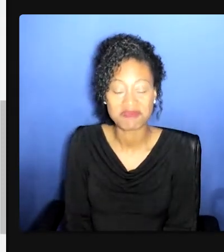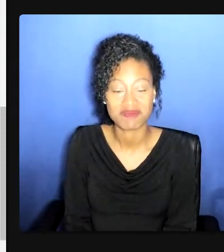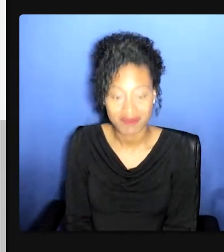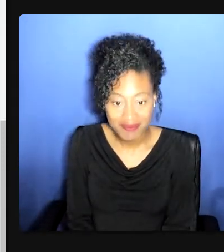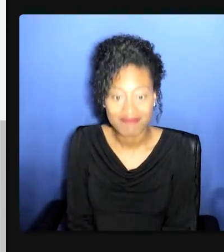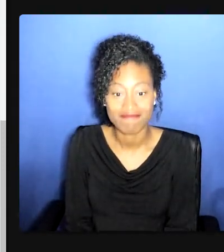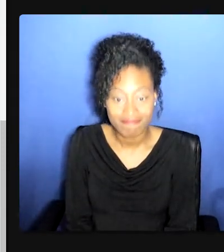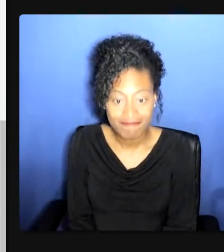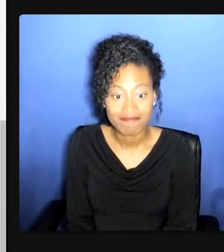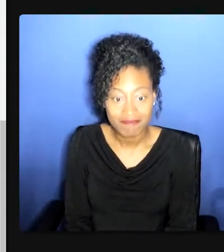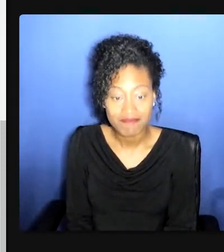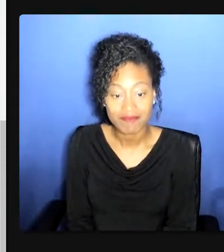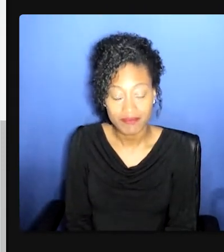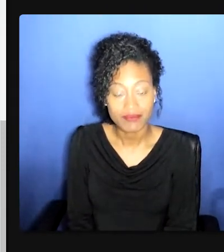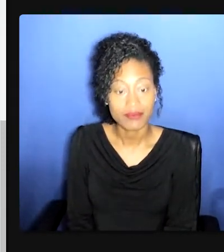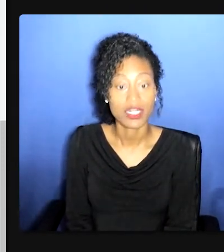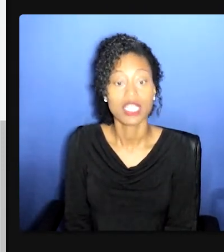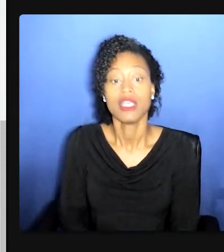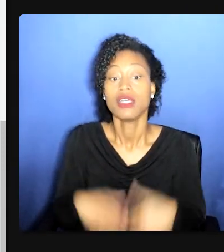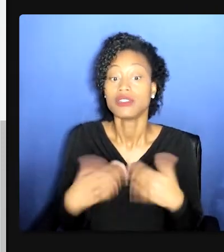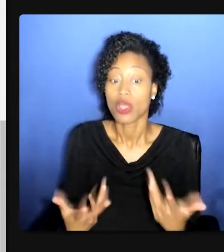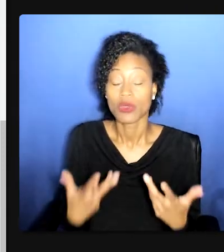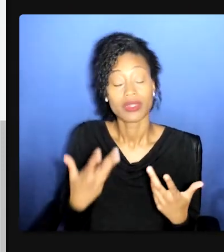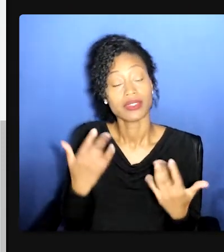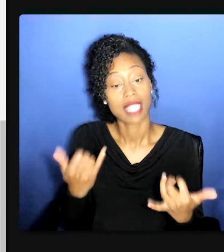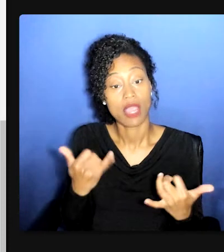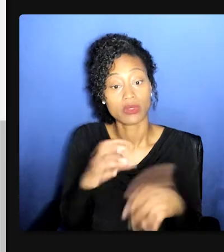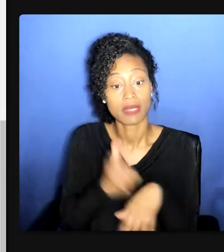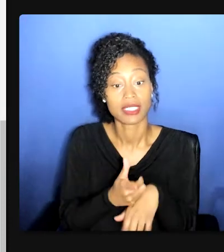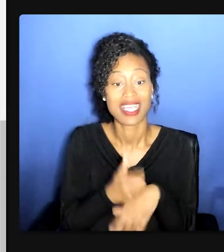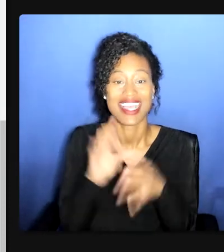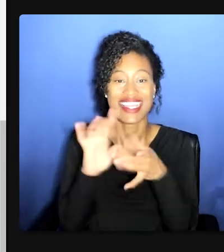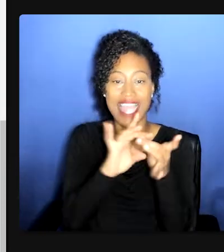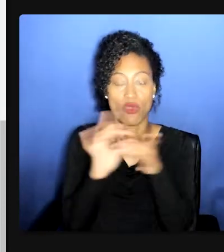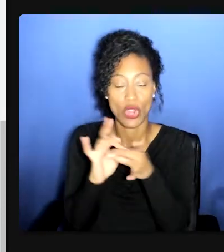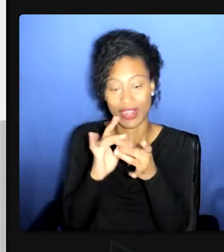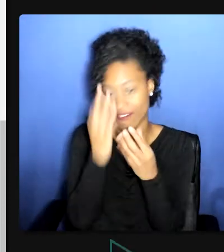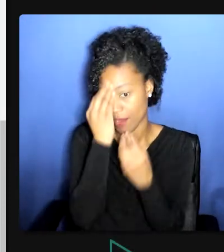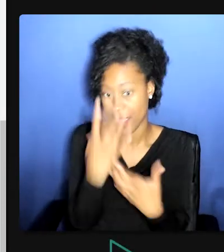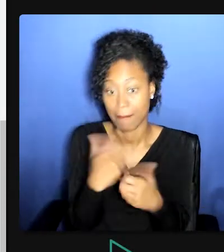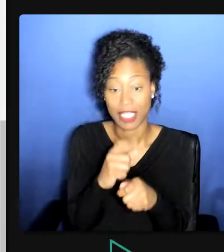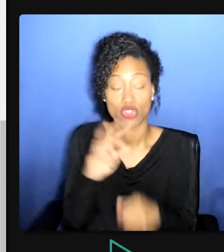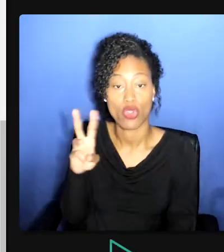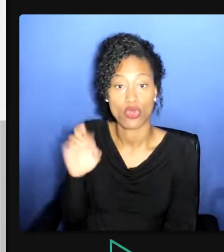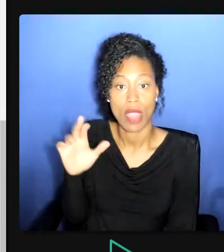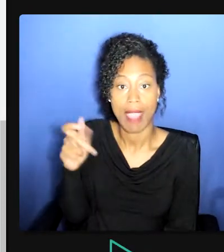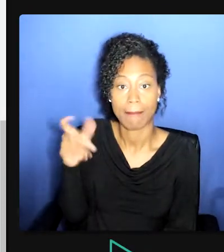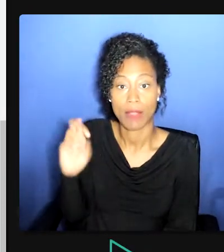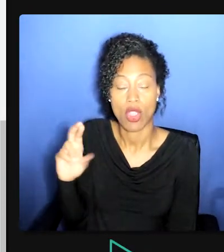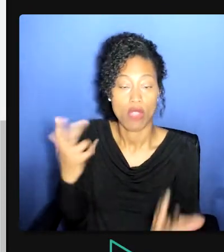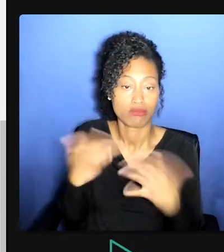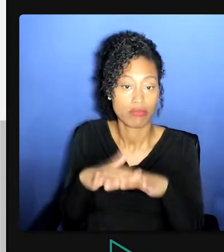Now we need to specify the port information. Make sure Wrapper is already integrated into GSDK.